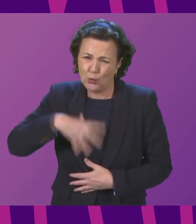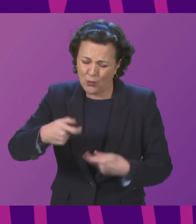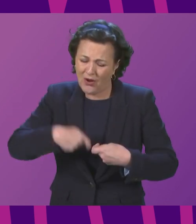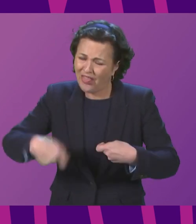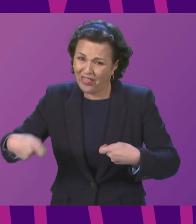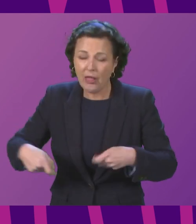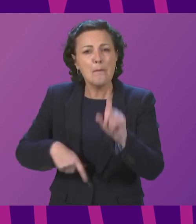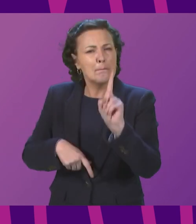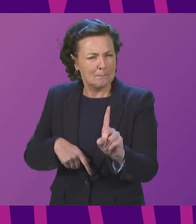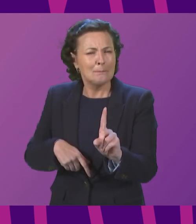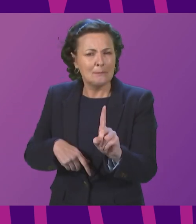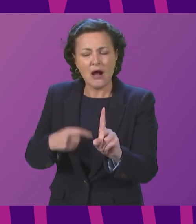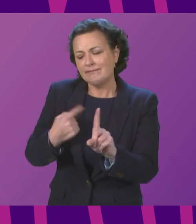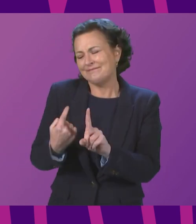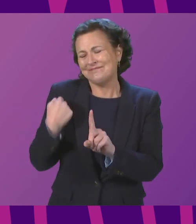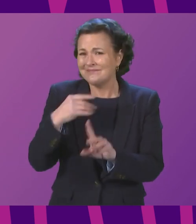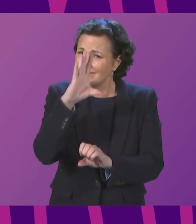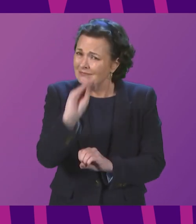I will repeat a point that I made a moment ago. It is really important that we get the